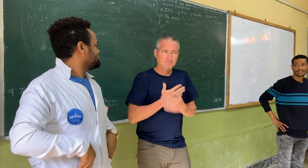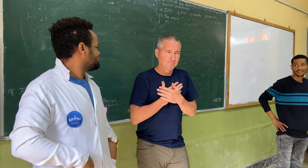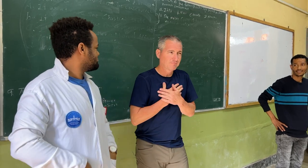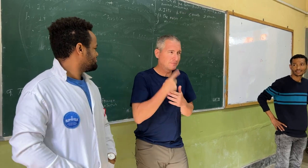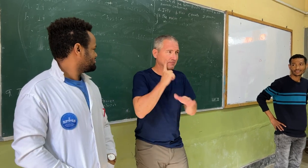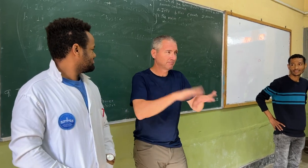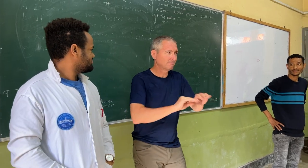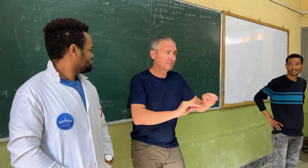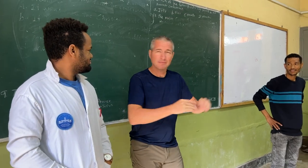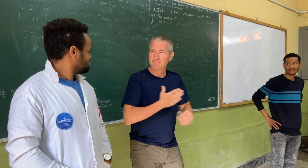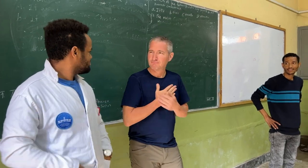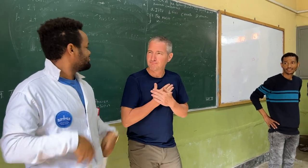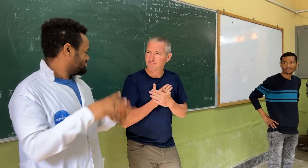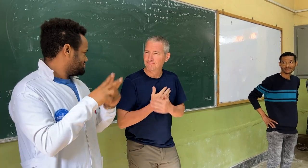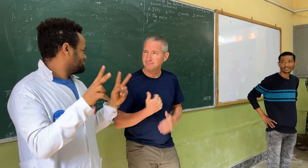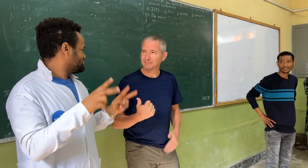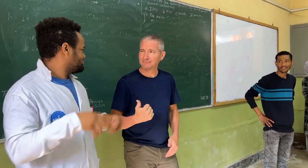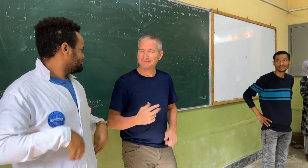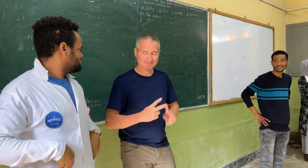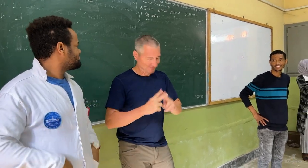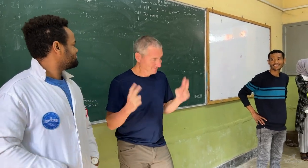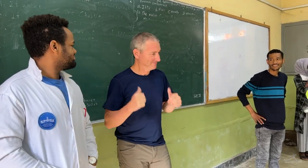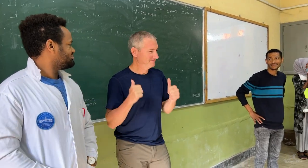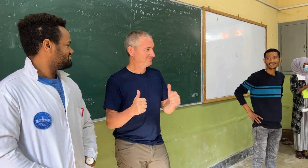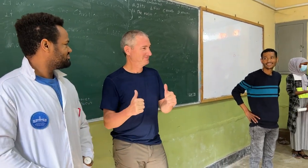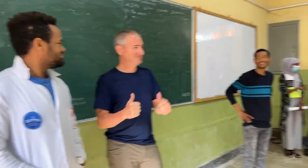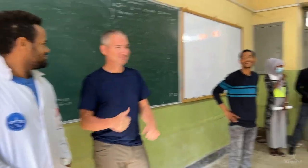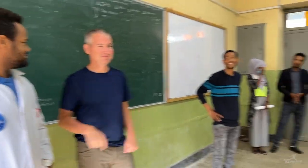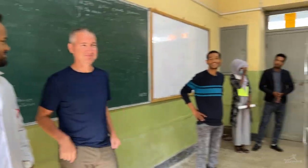Do you love teaching Deaf children? Very much so. Great!